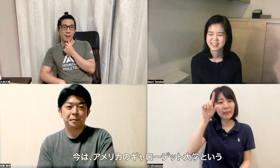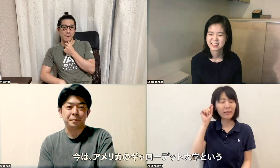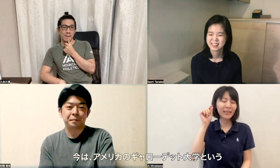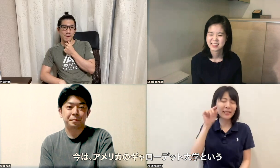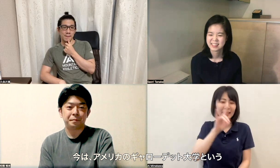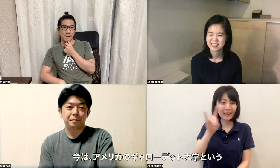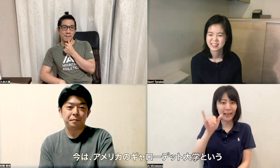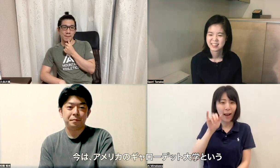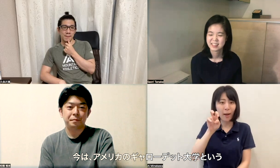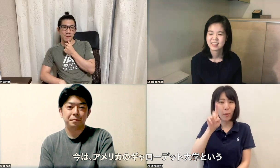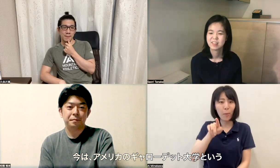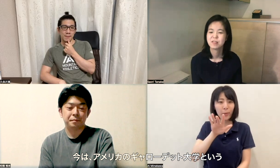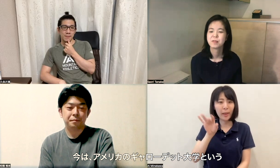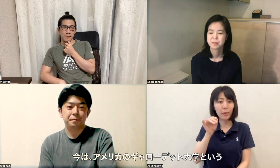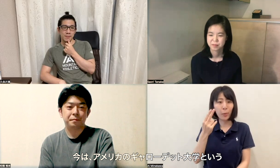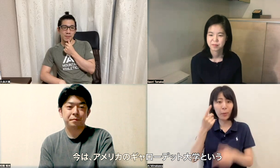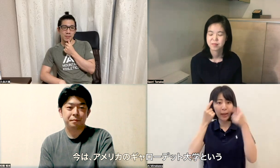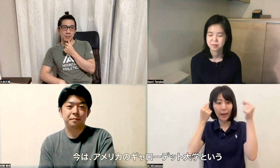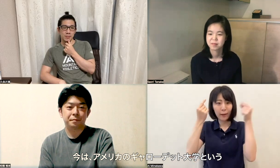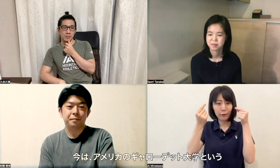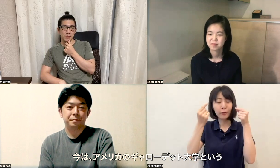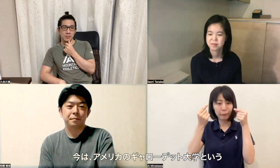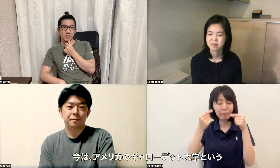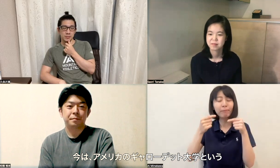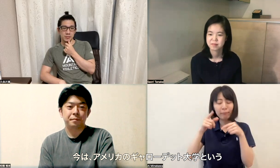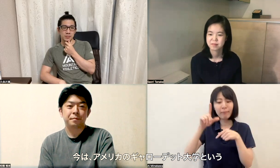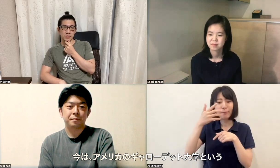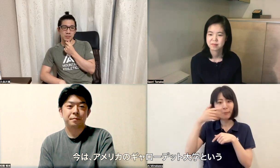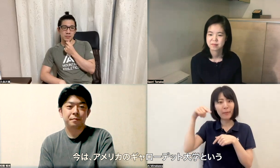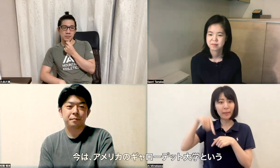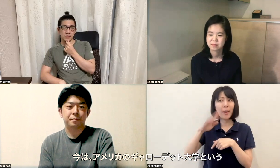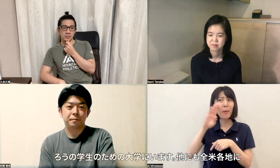I'm working at Gallaudet University. It's a university for deaf students.